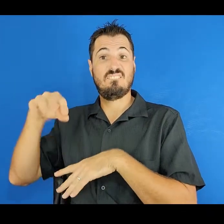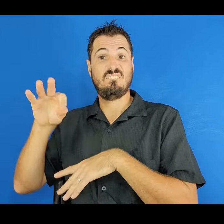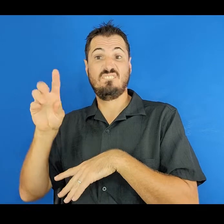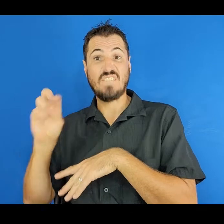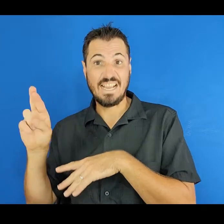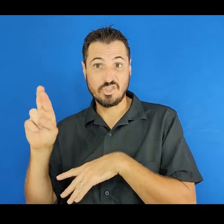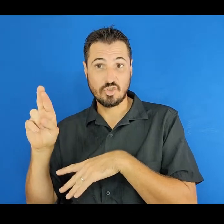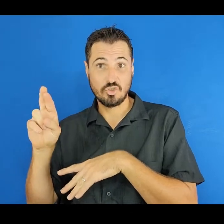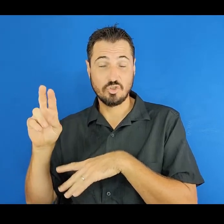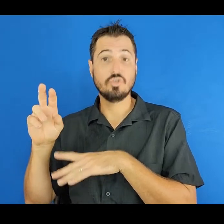discuss clinical recommendations